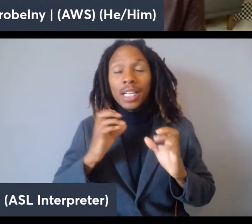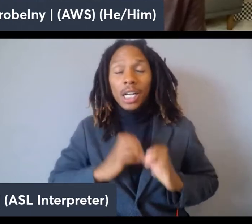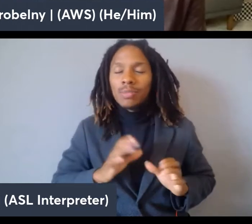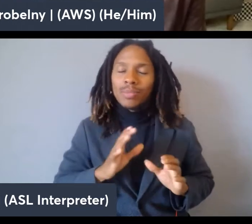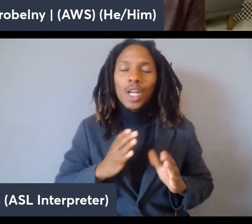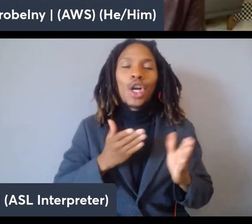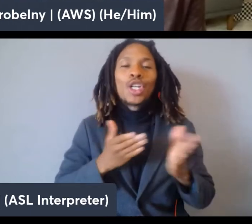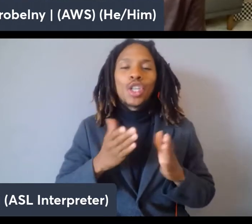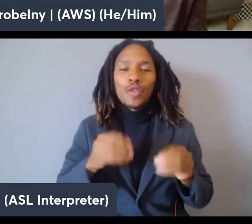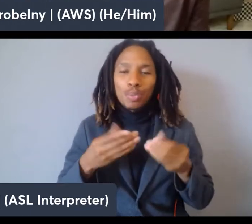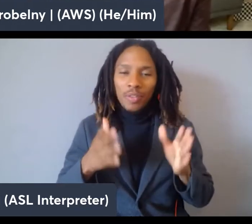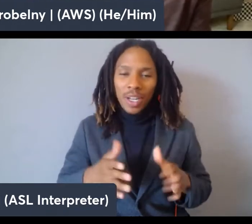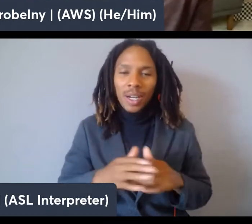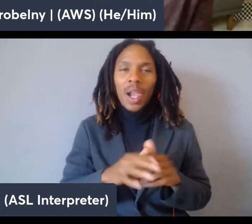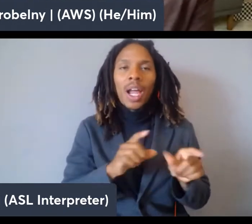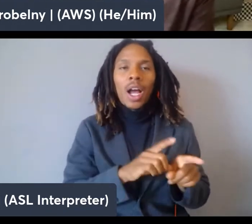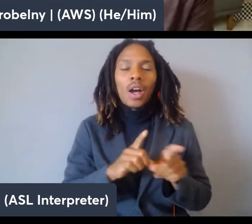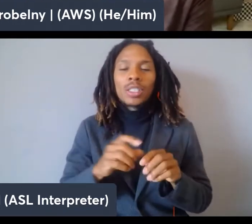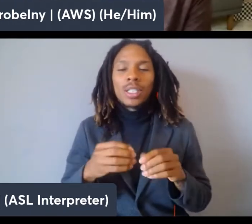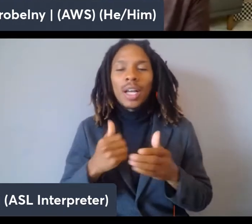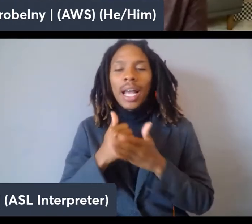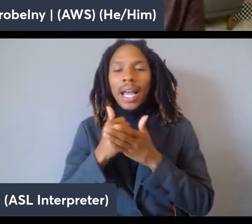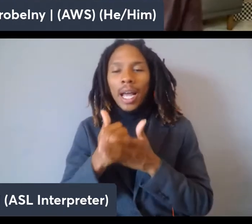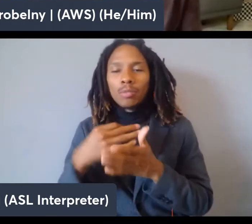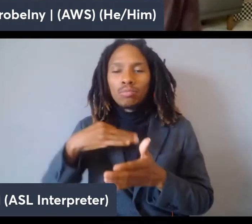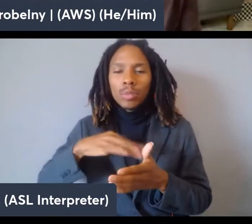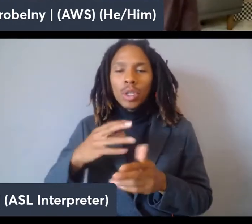and always helps your users in improving their productivity,